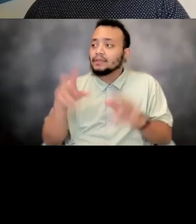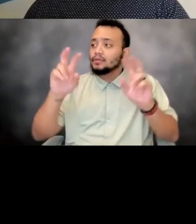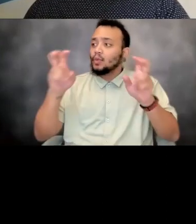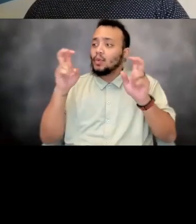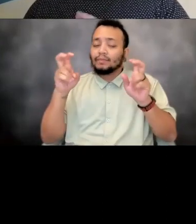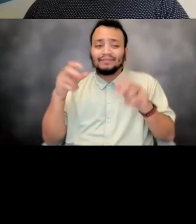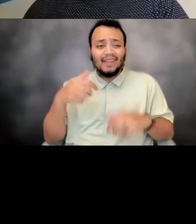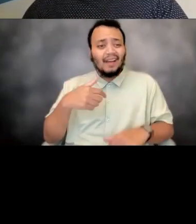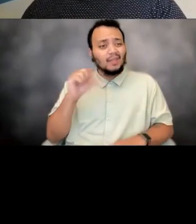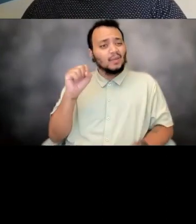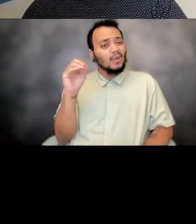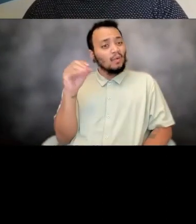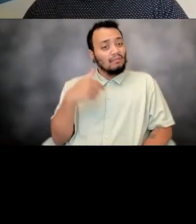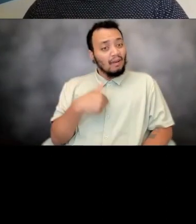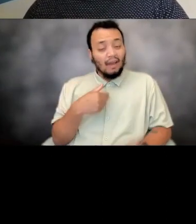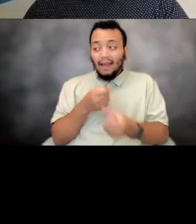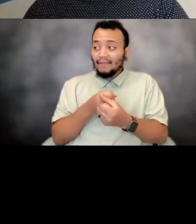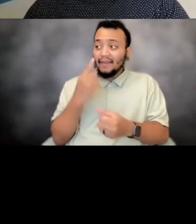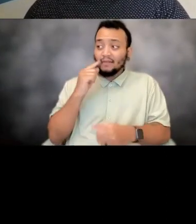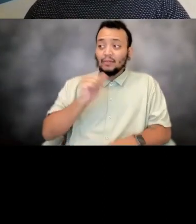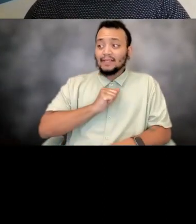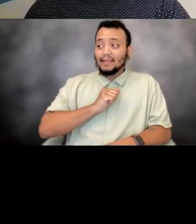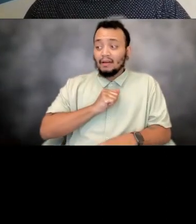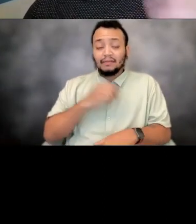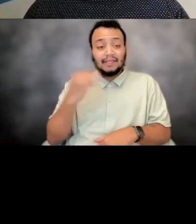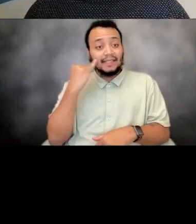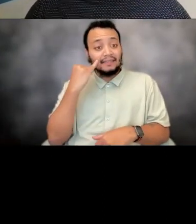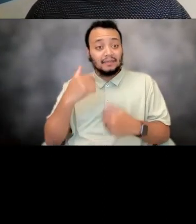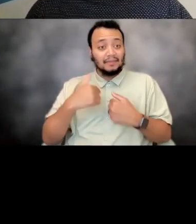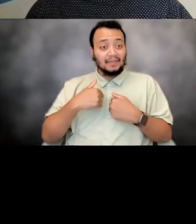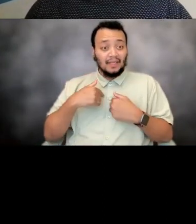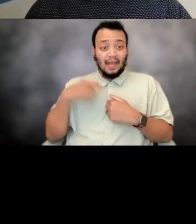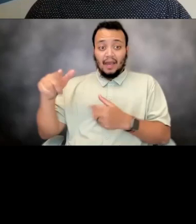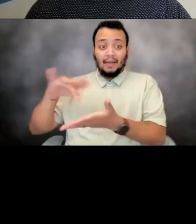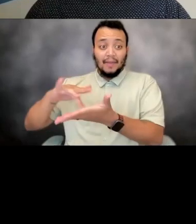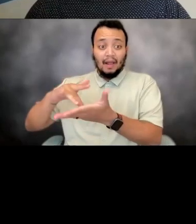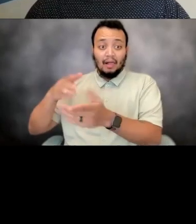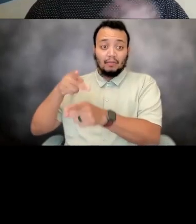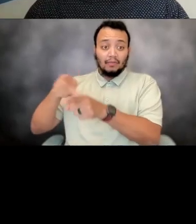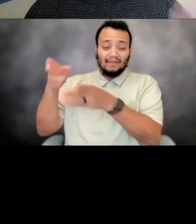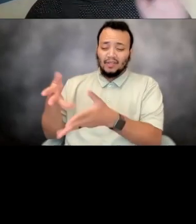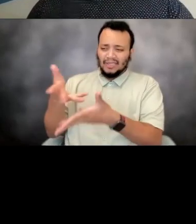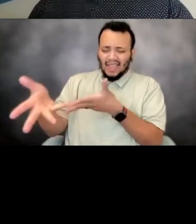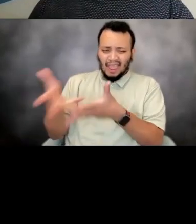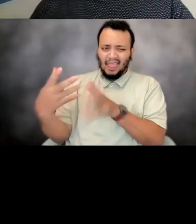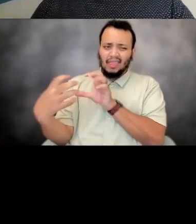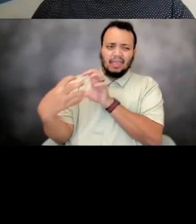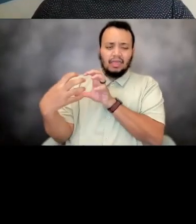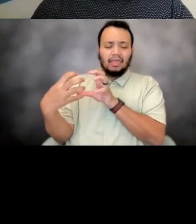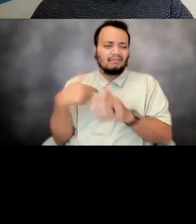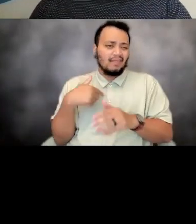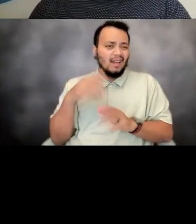and if myself and a medical professional are not getting along, I get a new one because I don't wanna go back and forth around circles."